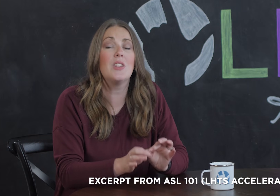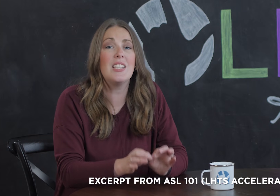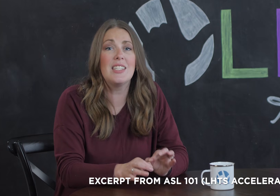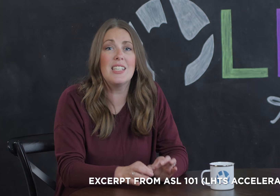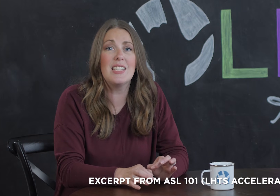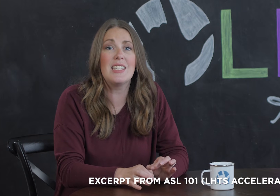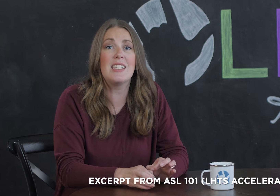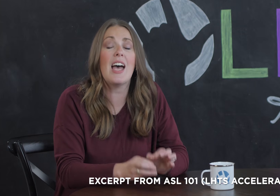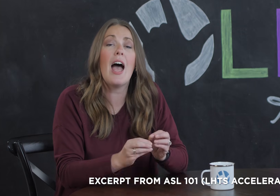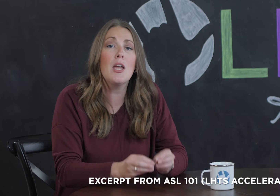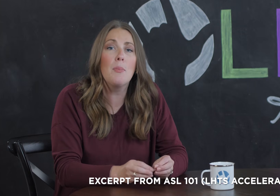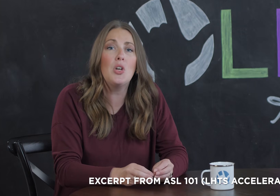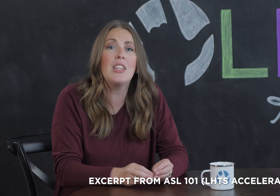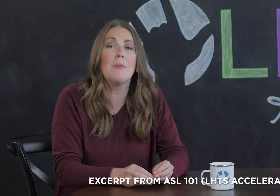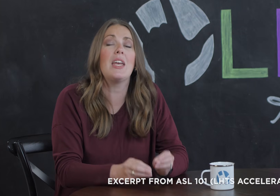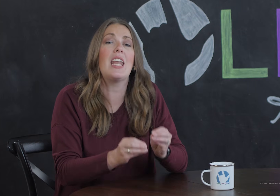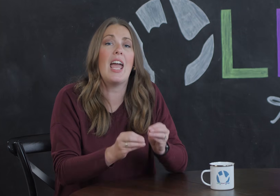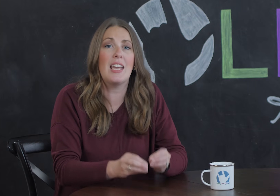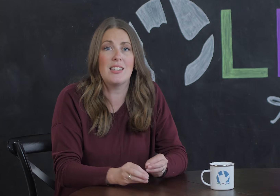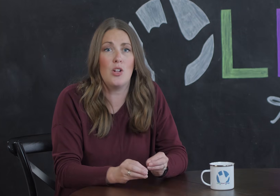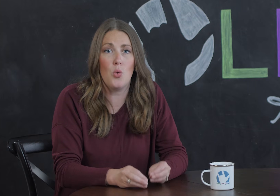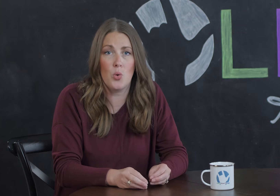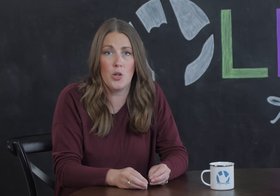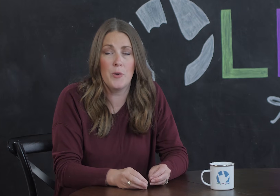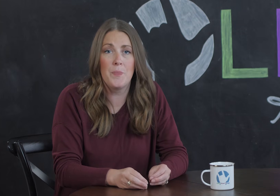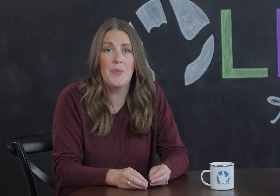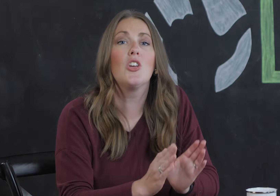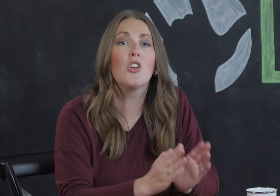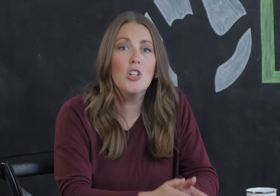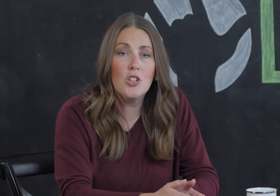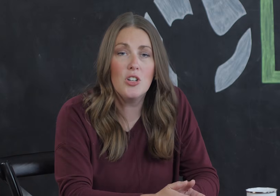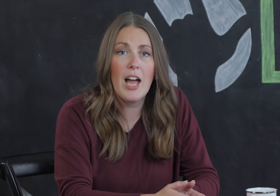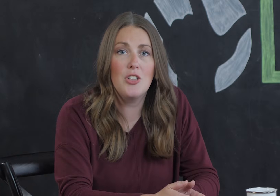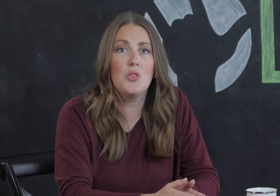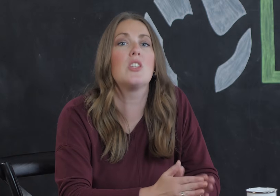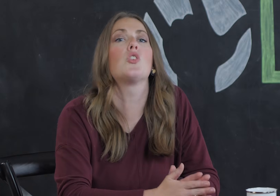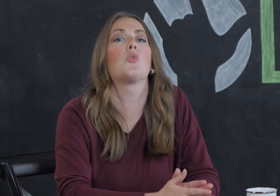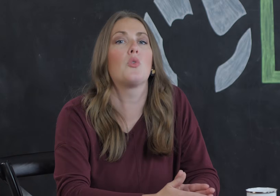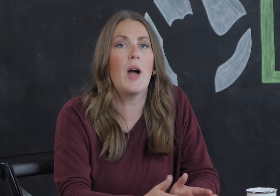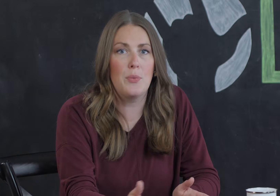these sentences I am putting them in ASL order. You're going to learn how to do this throughout